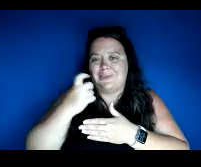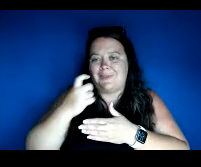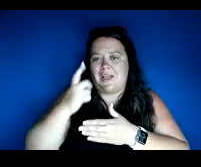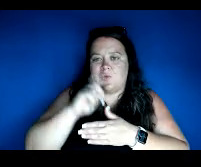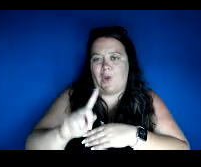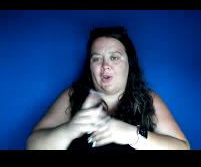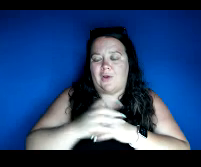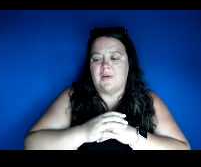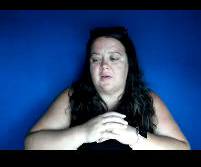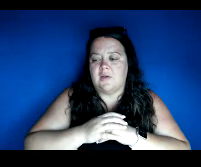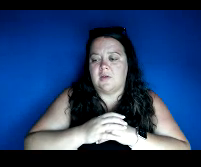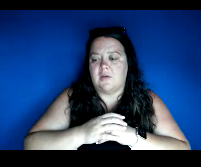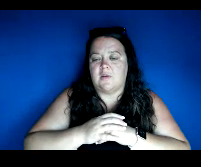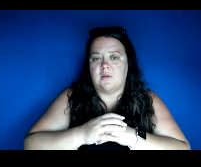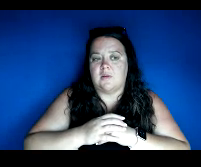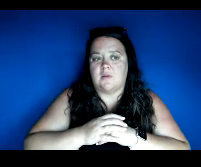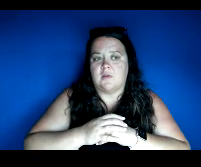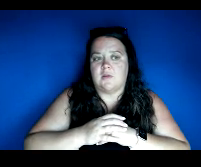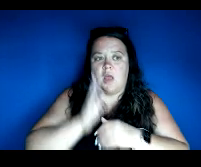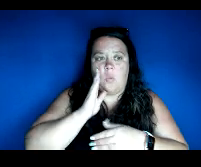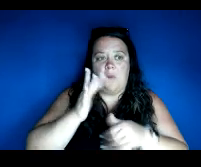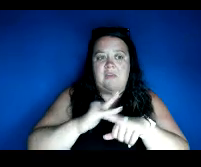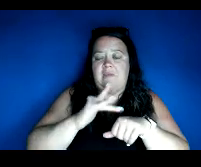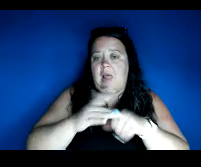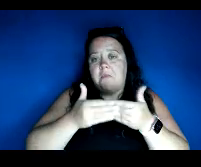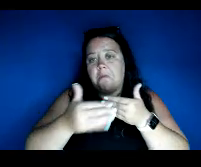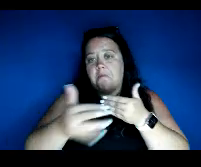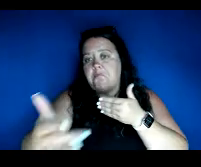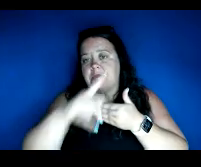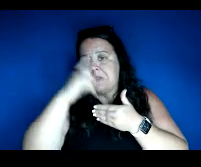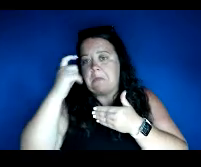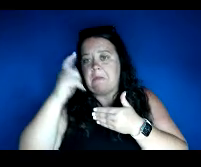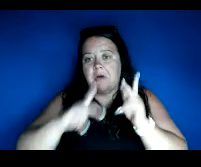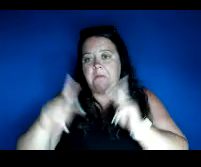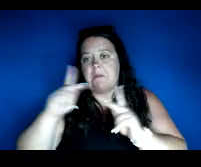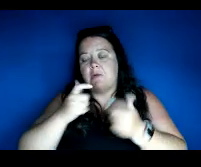And so this'll be available throughout the summer for folks that, again, want to watch it again